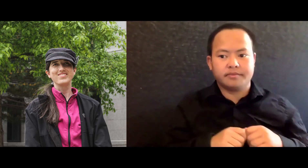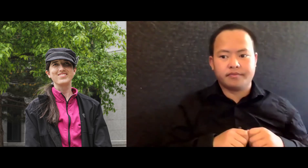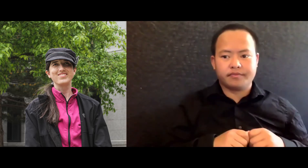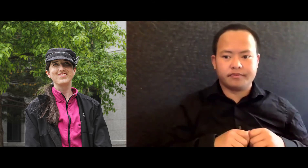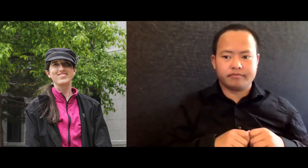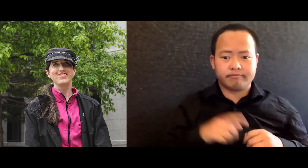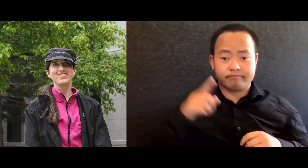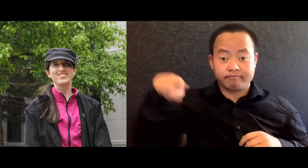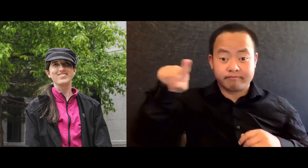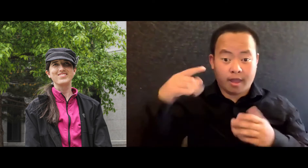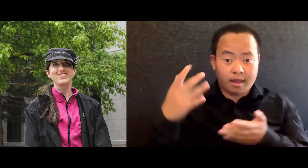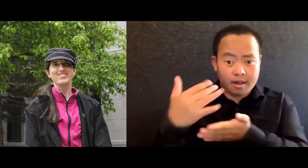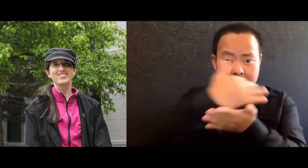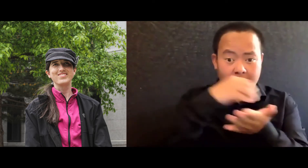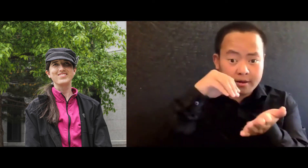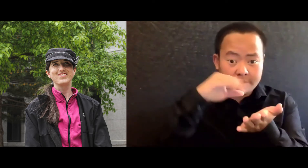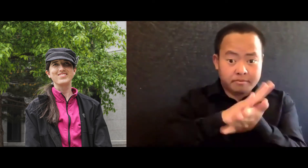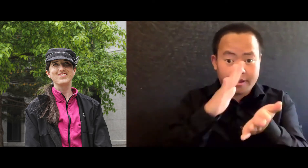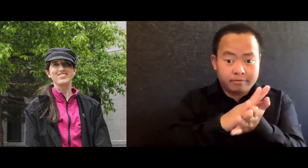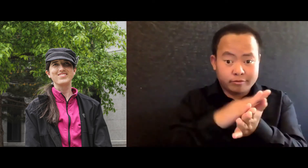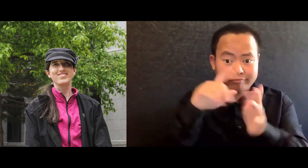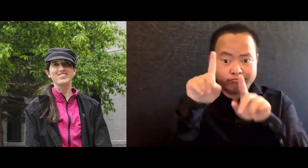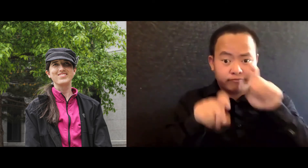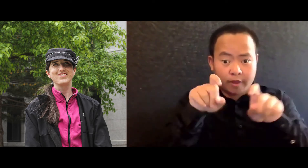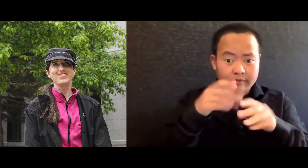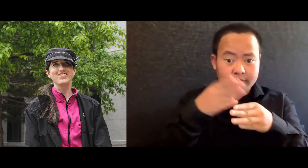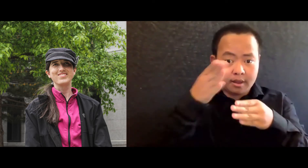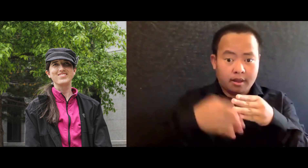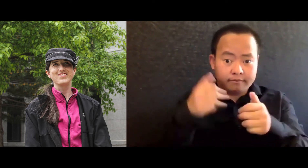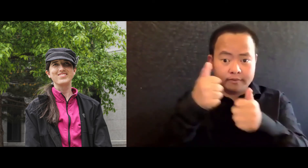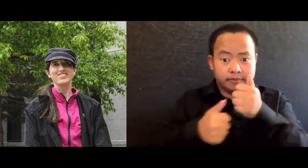They even collected paper surveys at the end of each session.